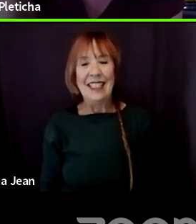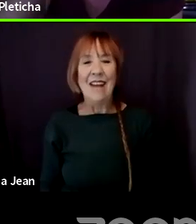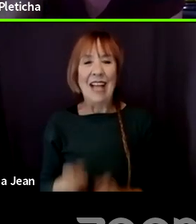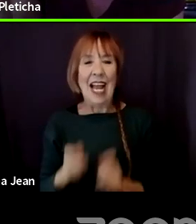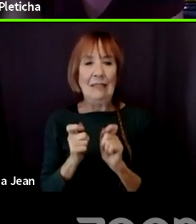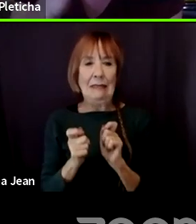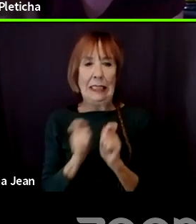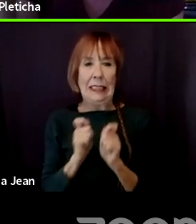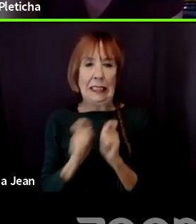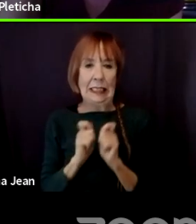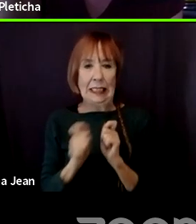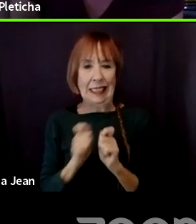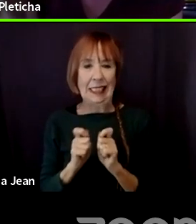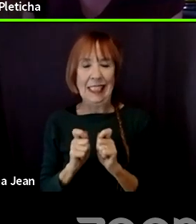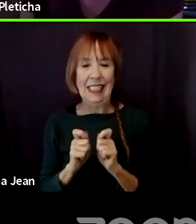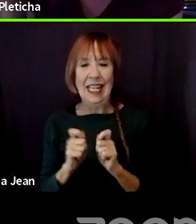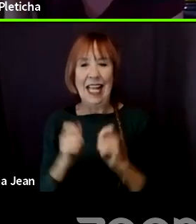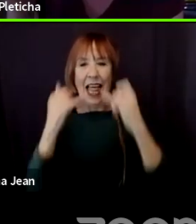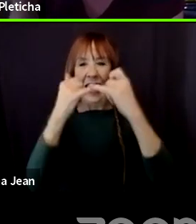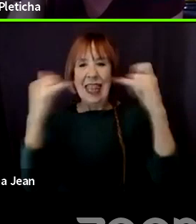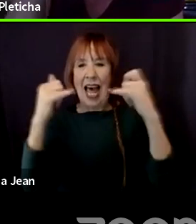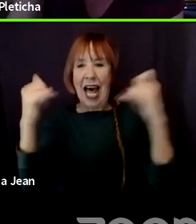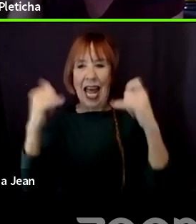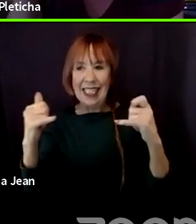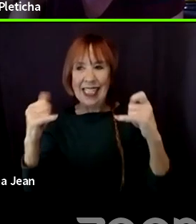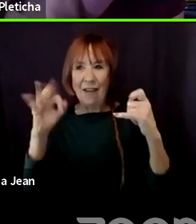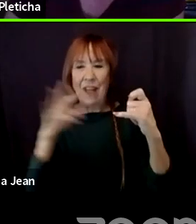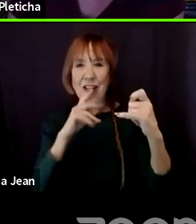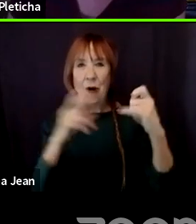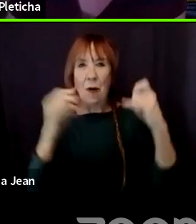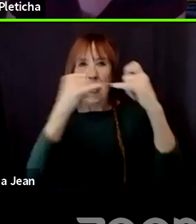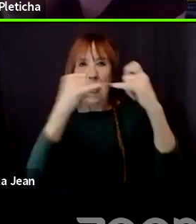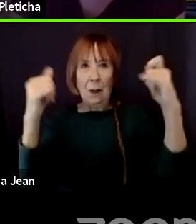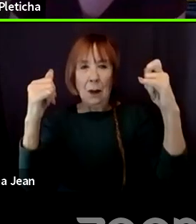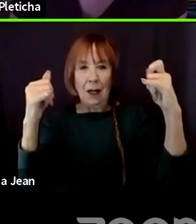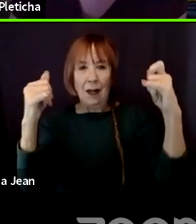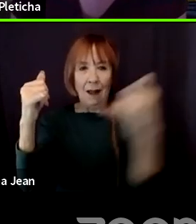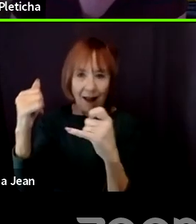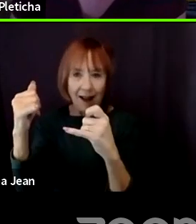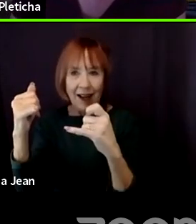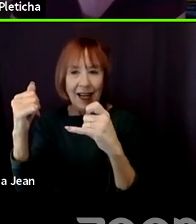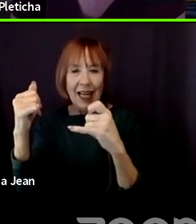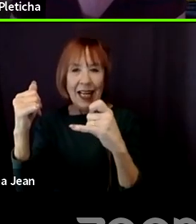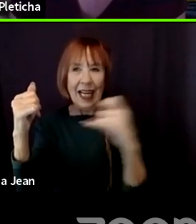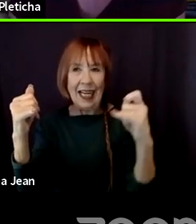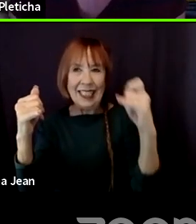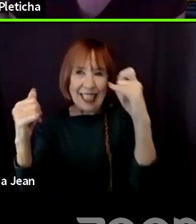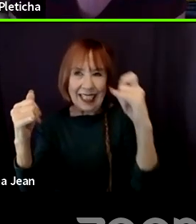when they're not breaking where I want them to, in a dialog box, but what I'm really cutting